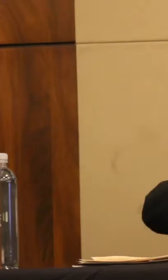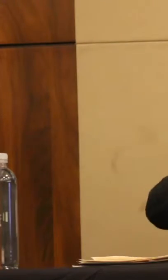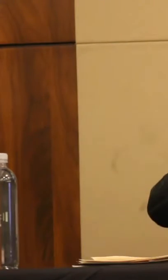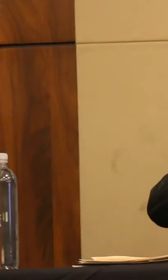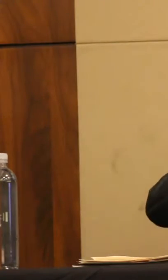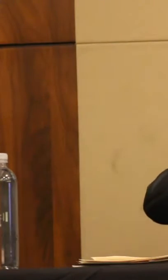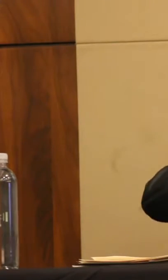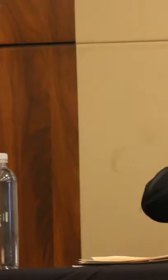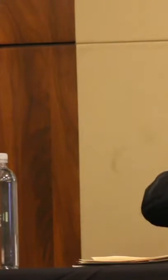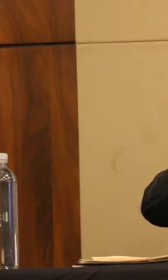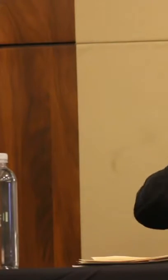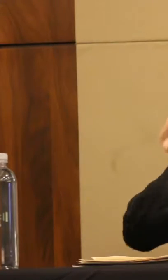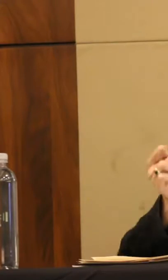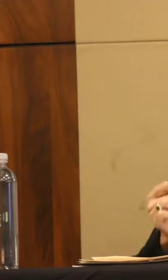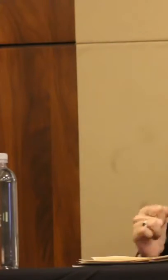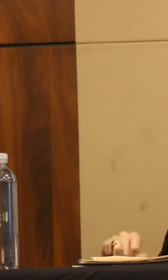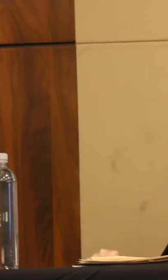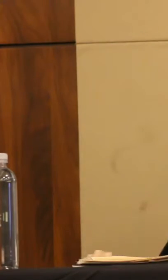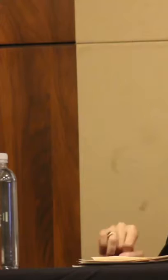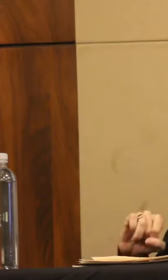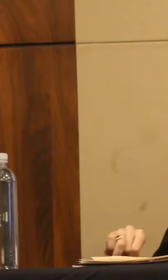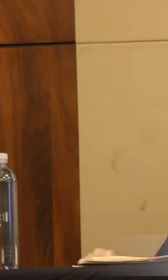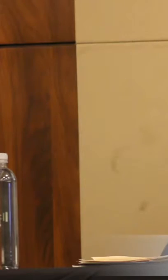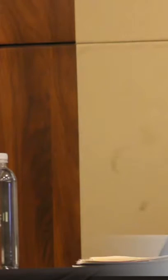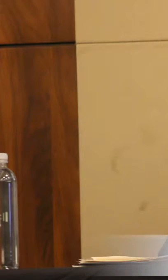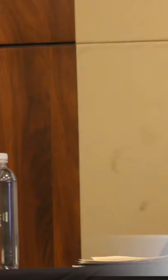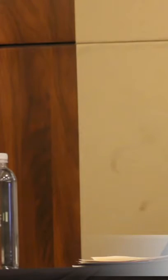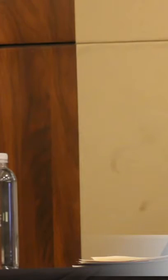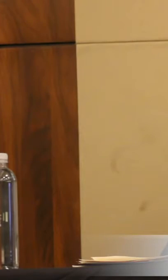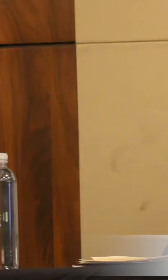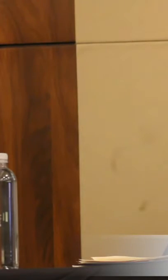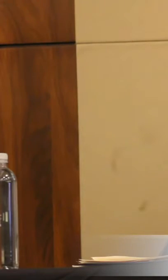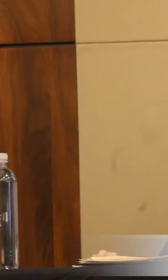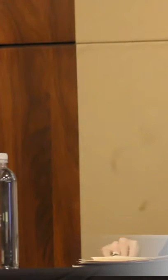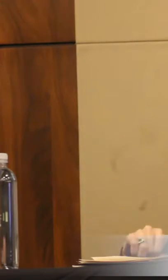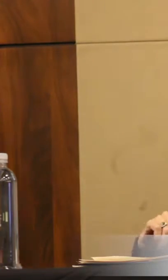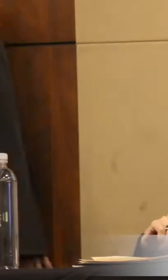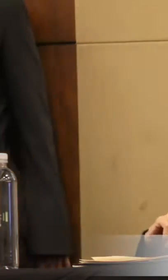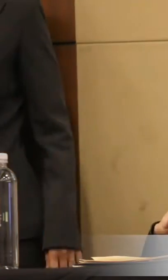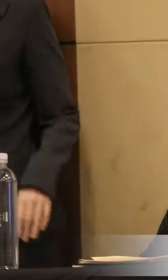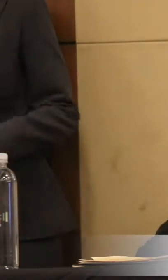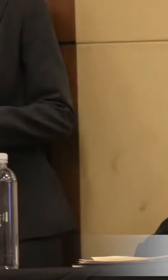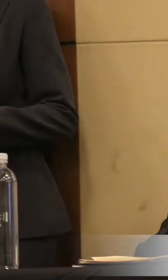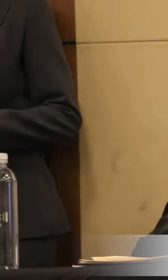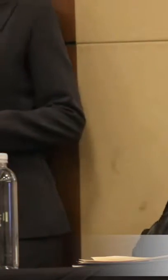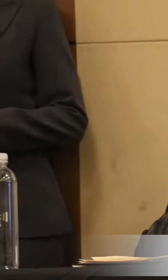Thank you Phillip, and I appreciate this opportunity.